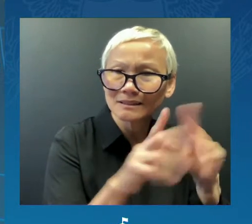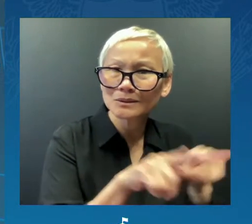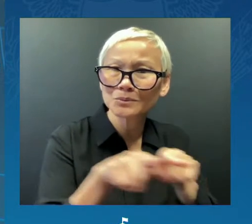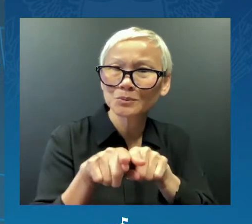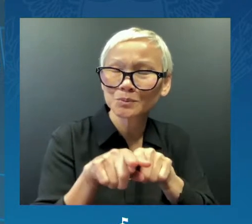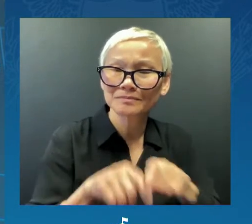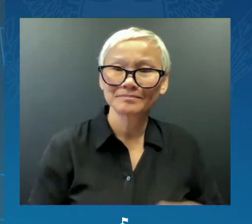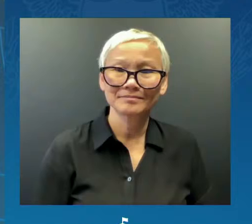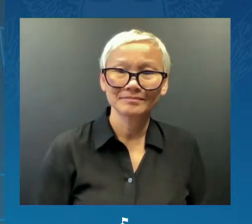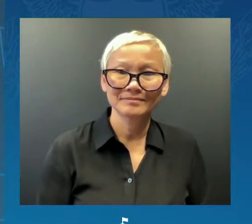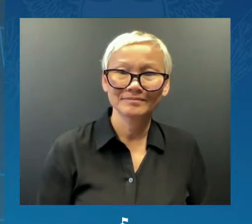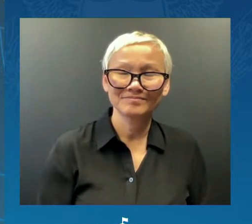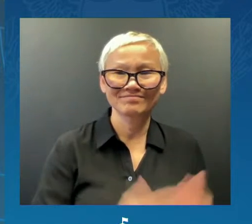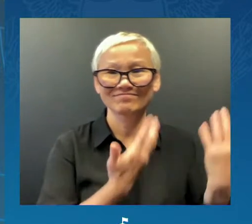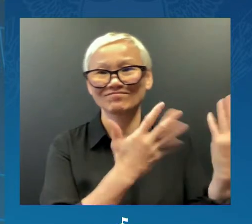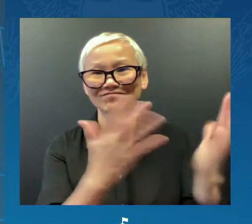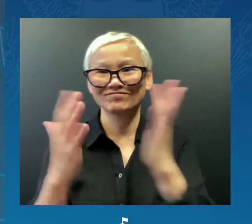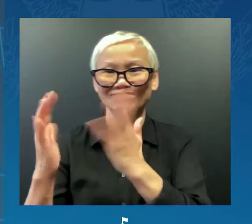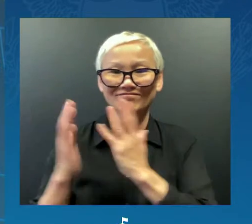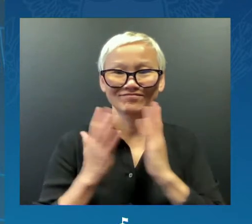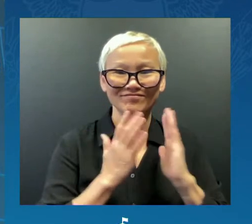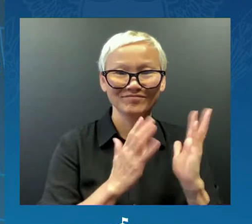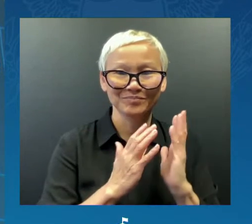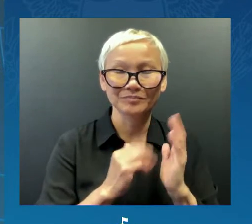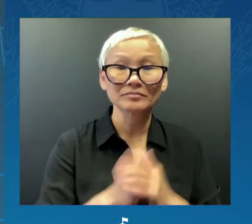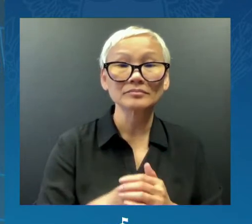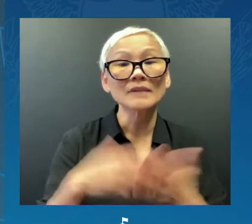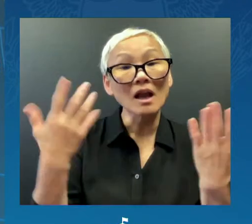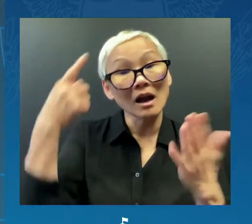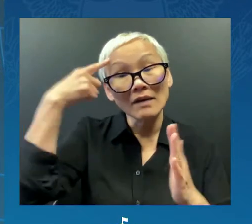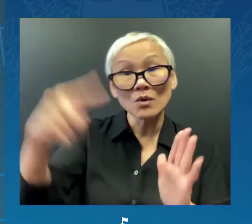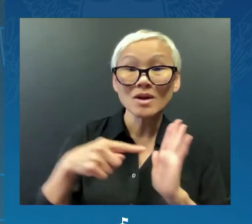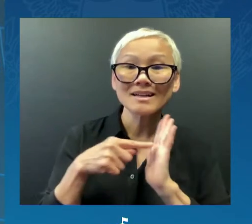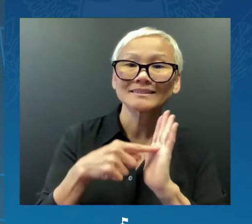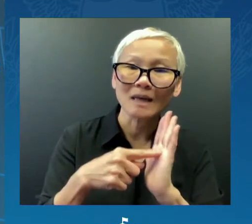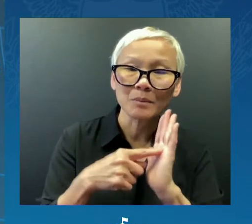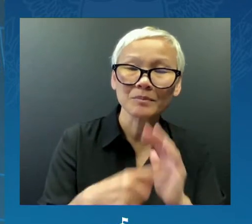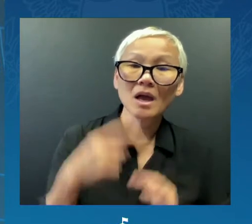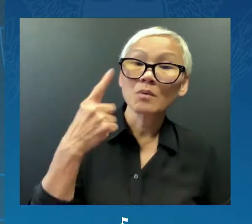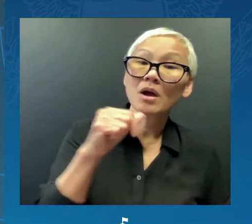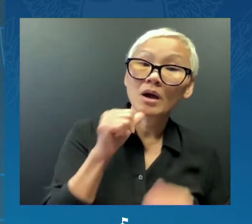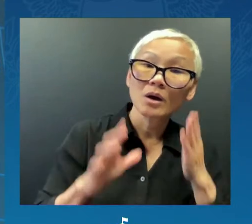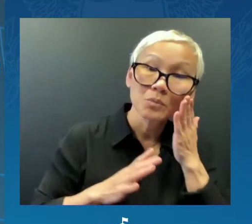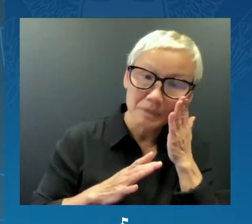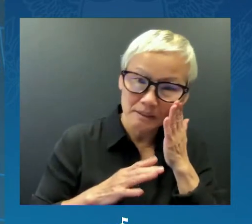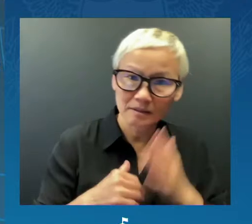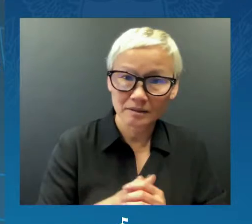So, for example, Minata Koné, who owns a cashew processing factory in Burkina